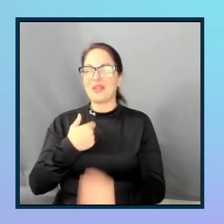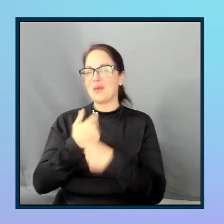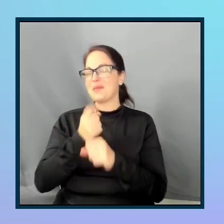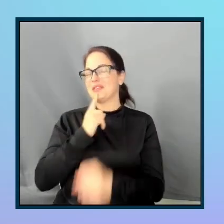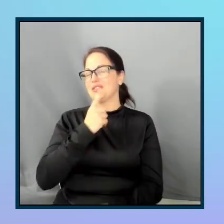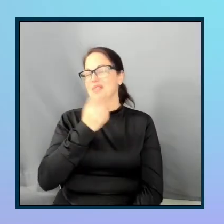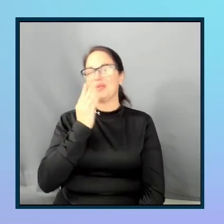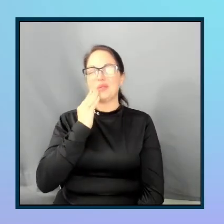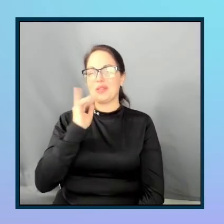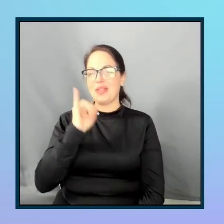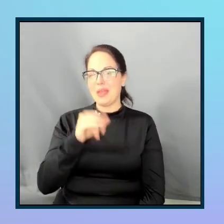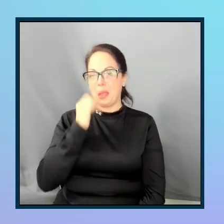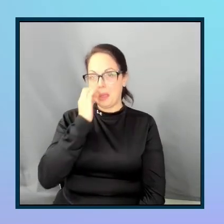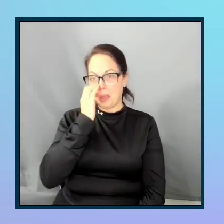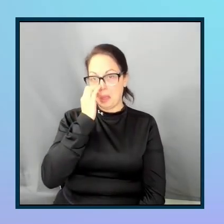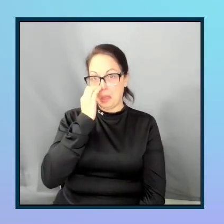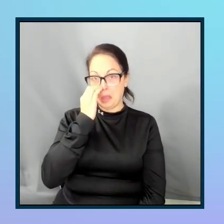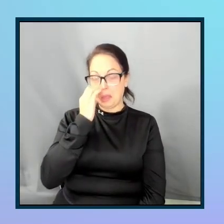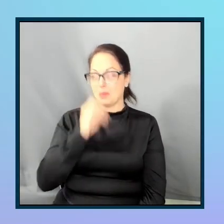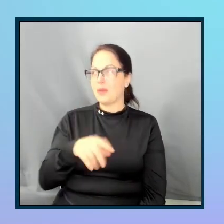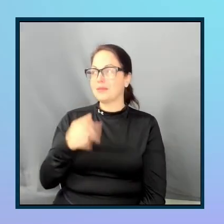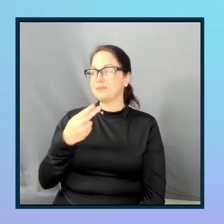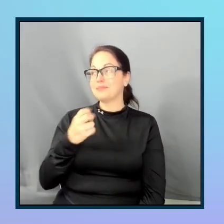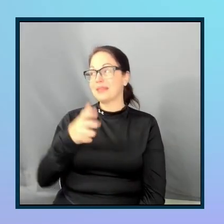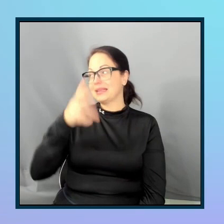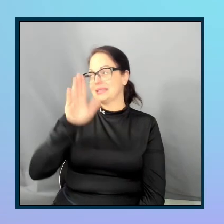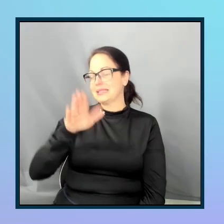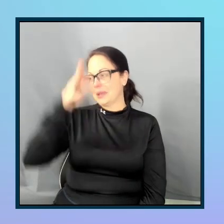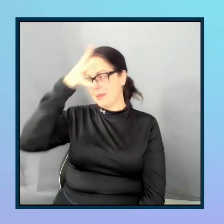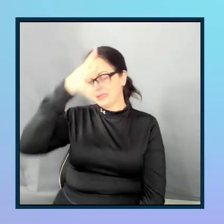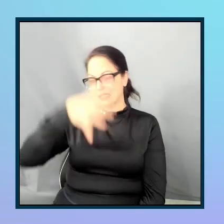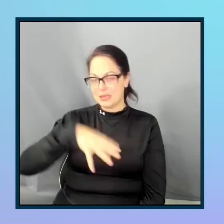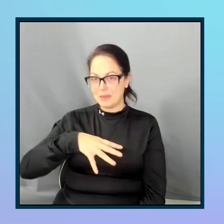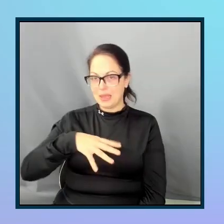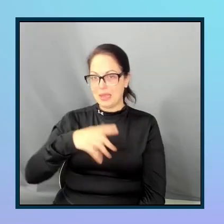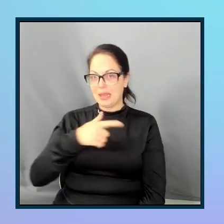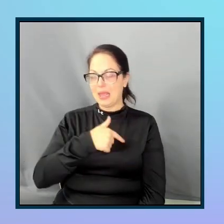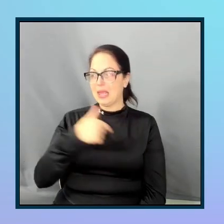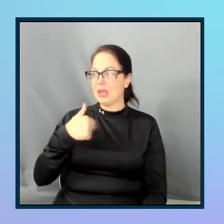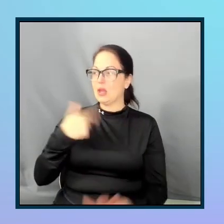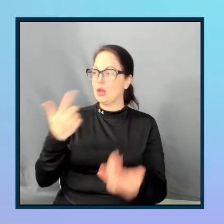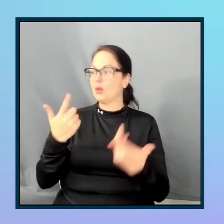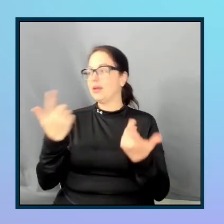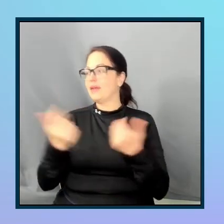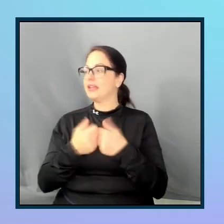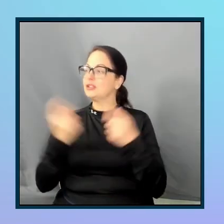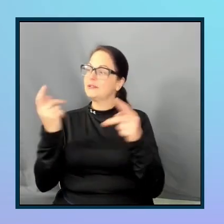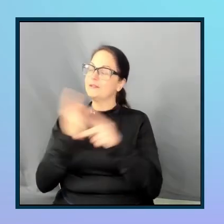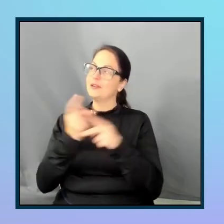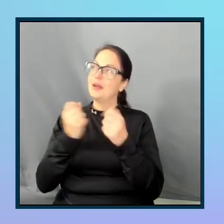Oh, well, he is an incredible man and we've had a lot of stuff that we've had to work through together,